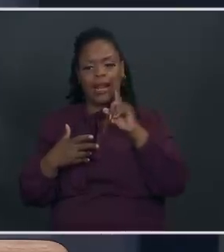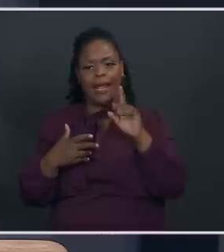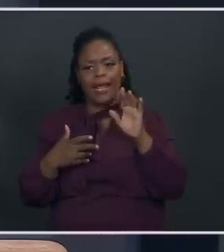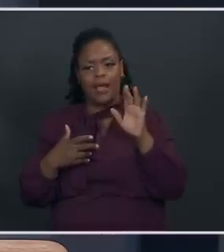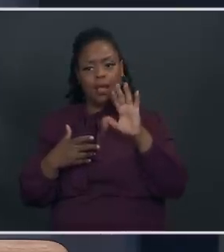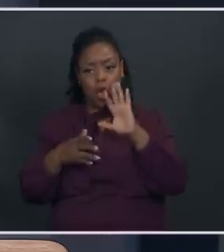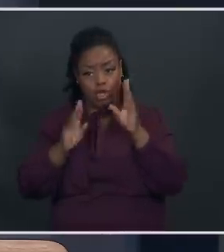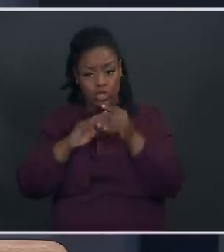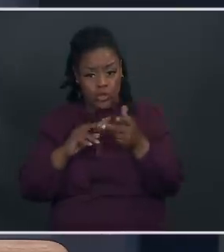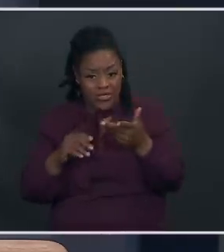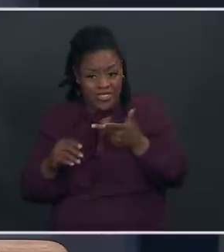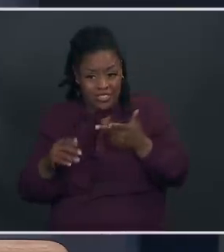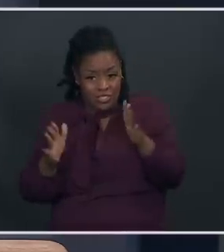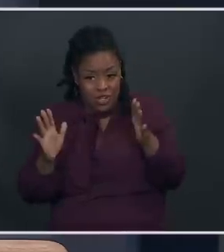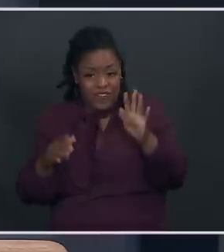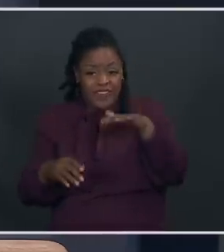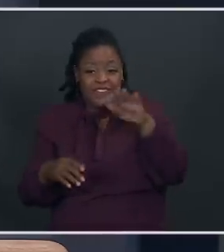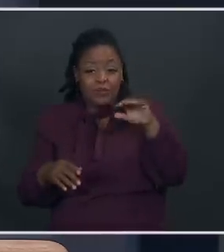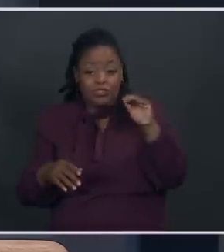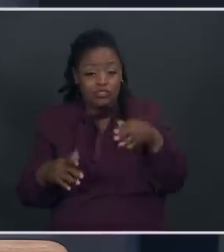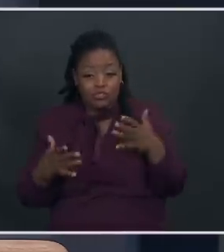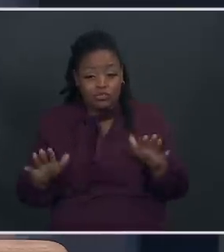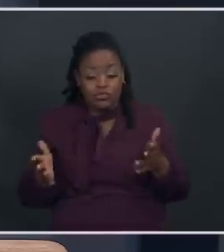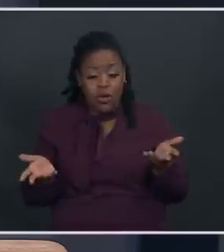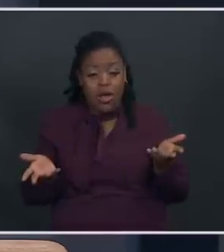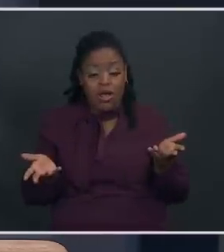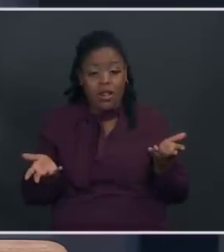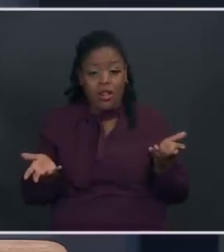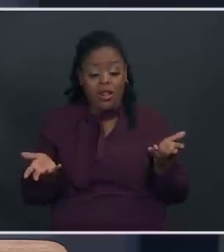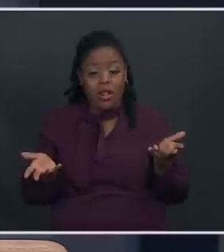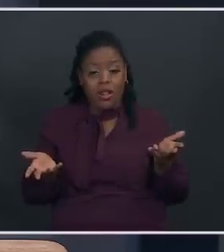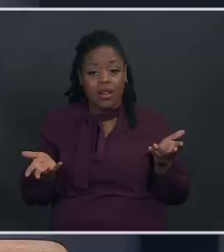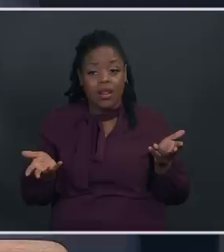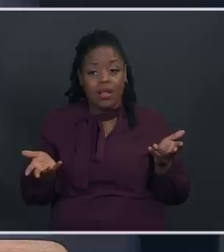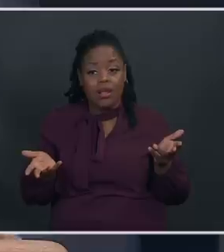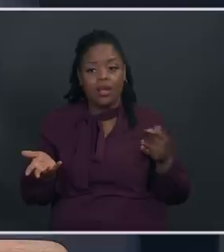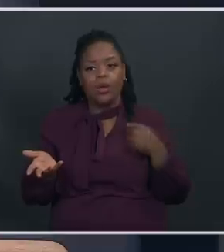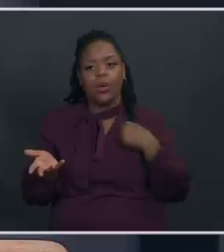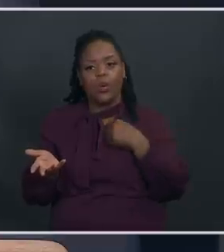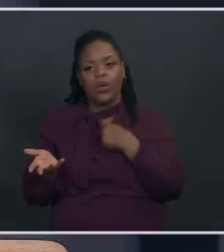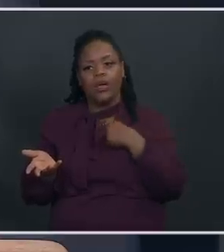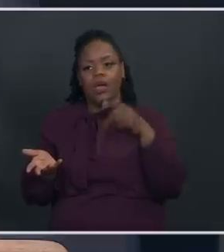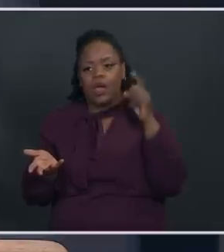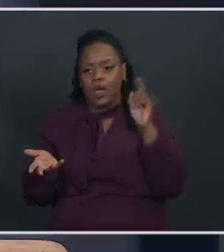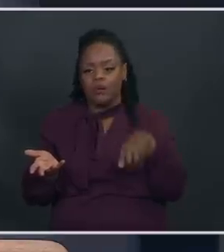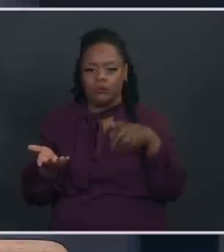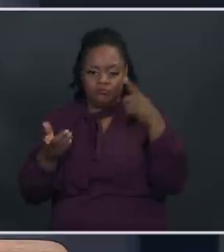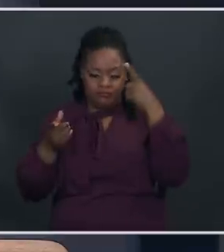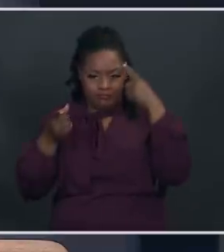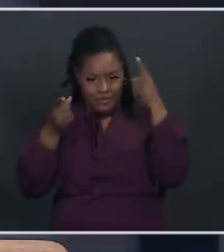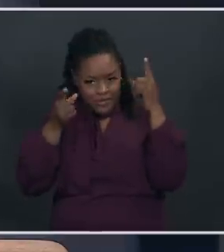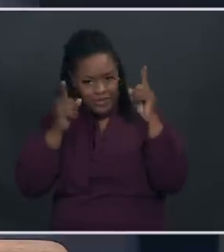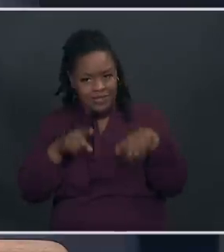So it's urgent that we find a way to compartmentalize, to move forward. And we'll wait and see.